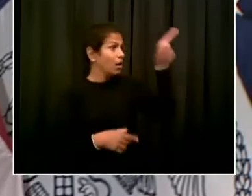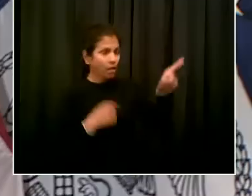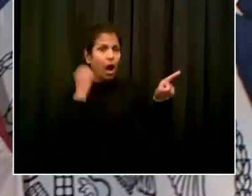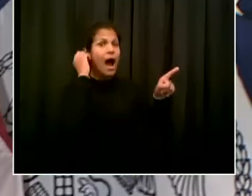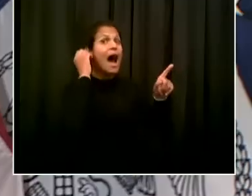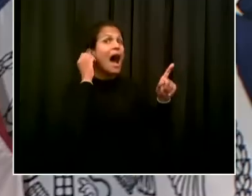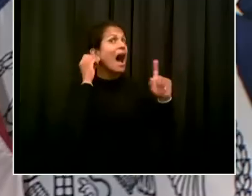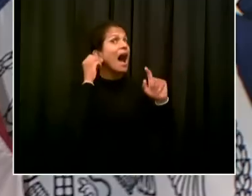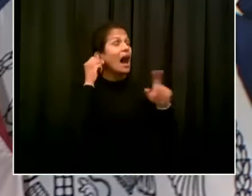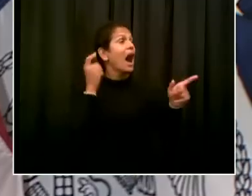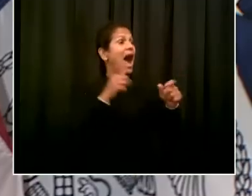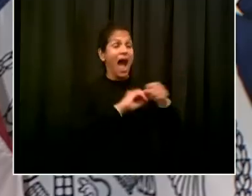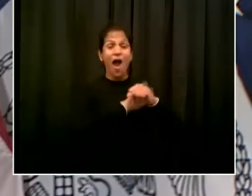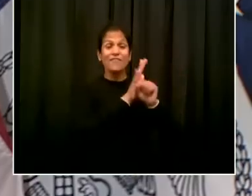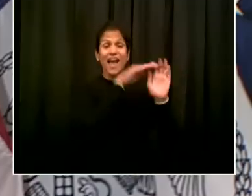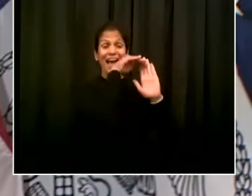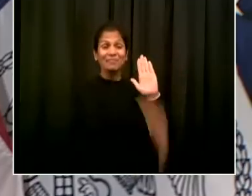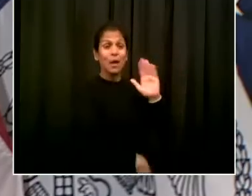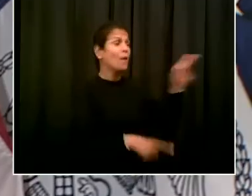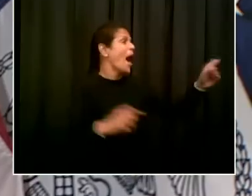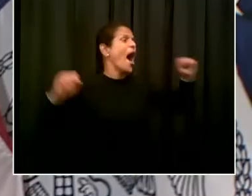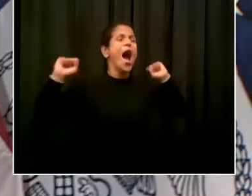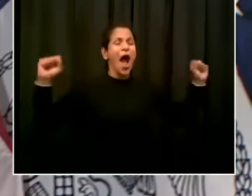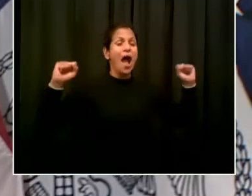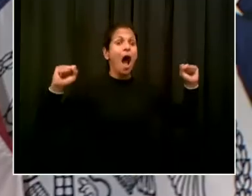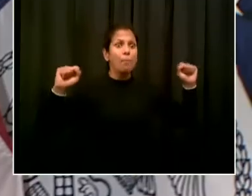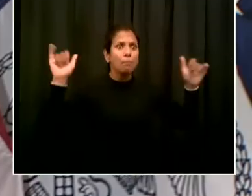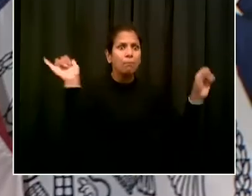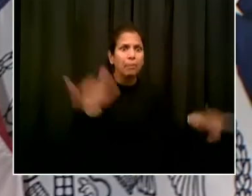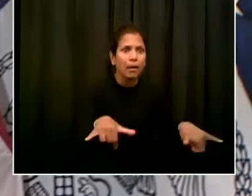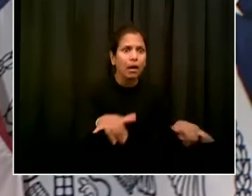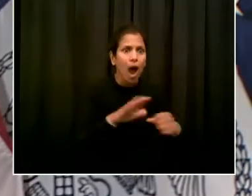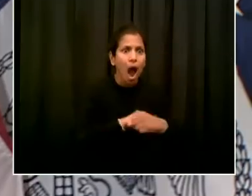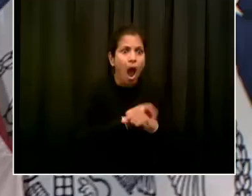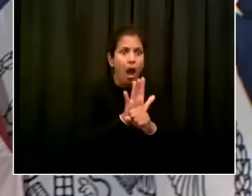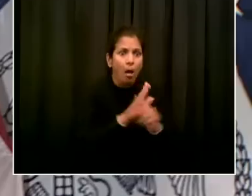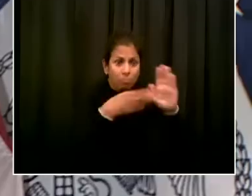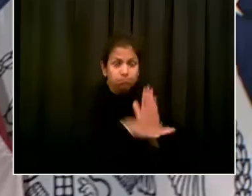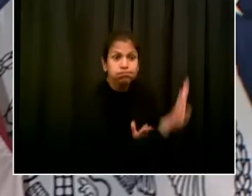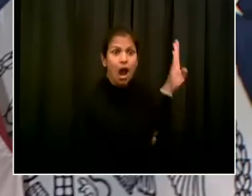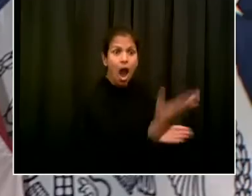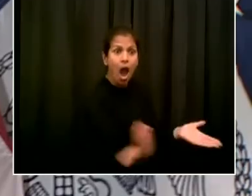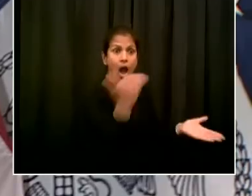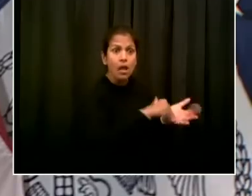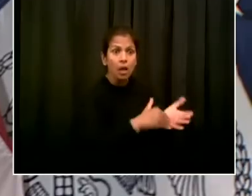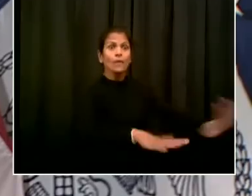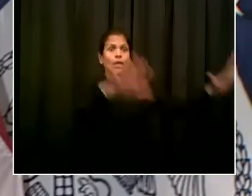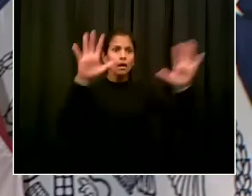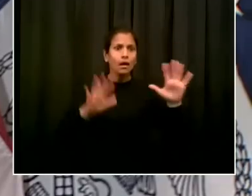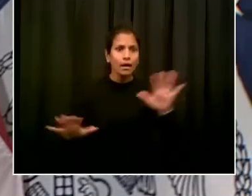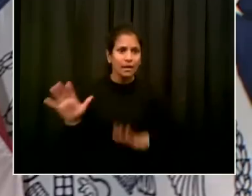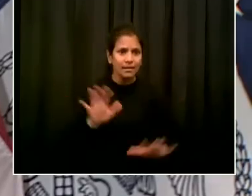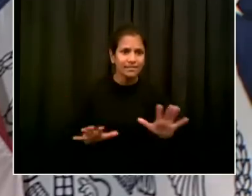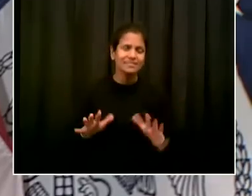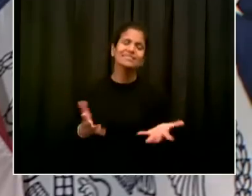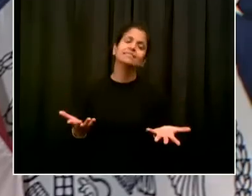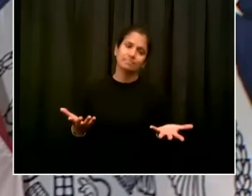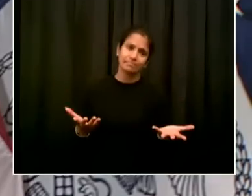UNFORTUNATELY, THE DIDIASSEE E REASSERTS IT AND WE HAVE A FULL- BLOWN SECOND WAVE. WE CANNOT HAVE A HAPPEN HERE. THE ANSWER IS, WHEN WE GET OUT